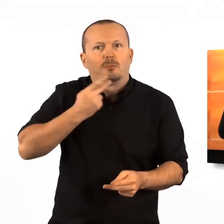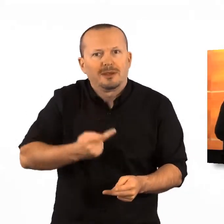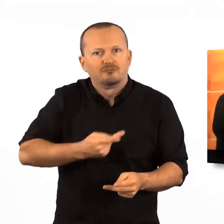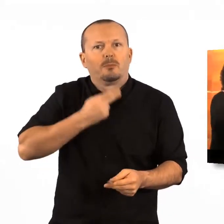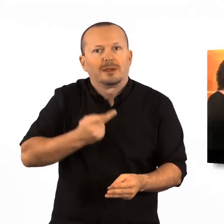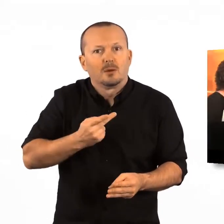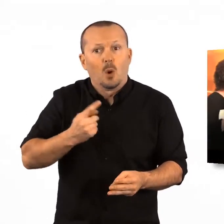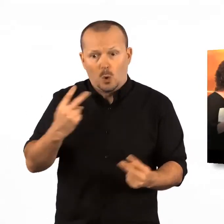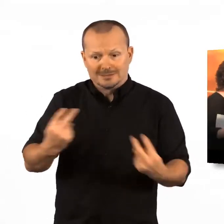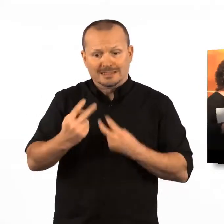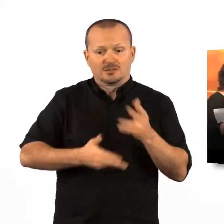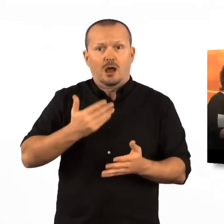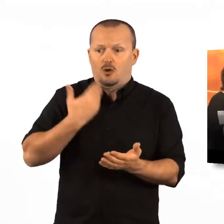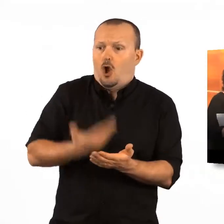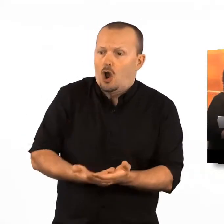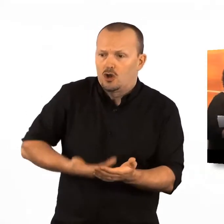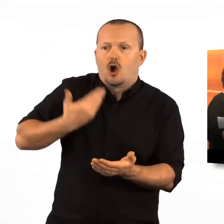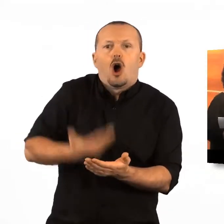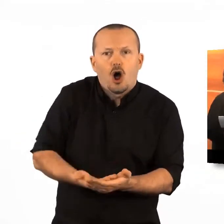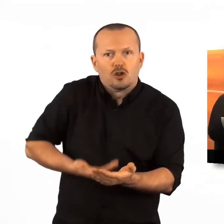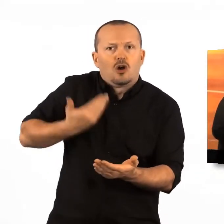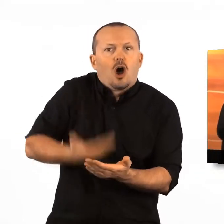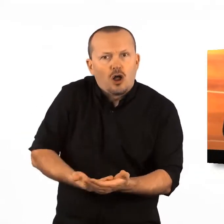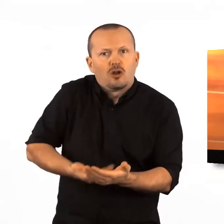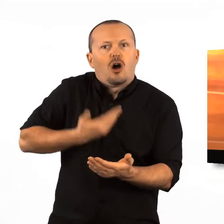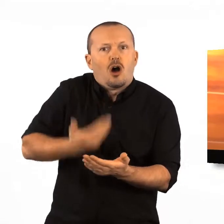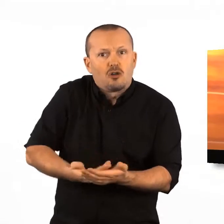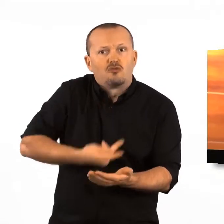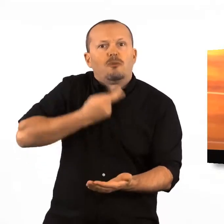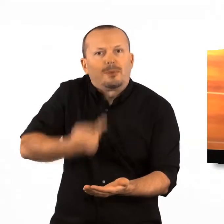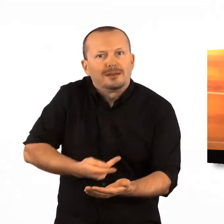the sign for the word ‘on’ over and over and over again. Repeat repeat repeat, but